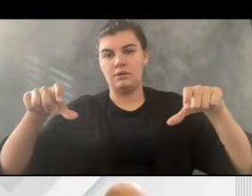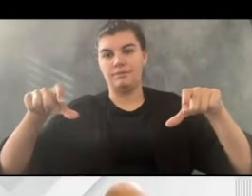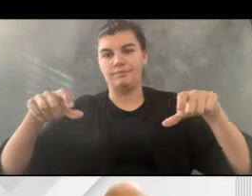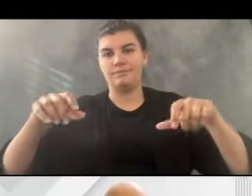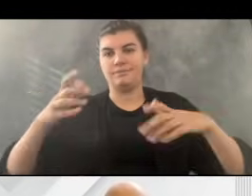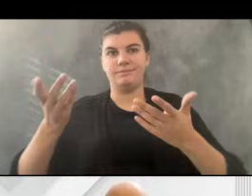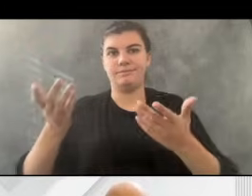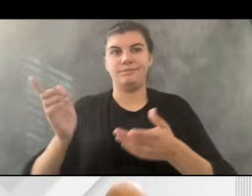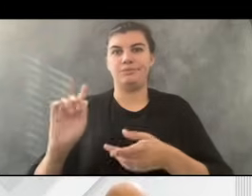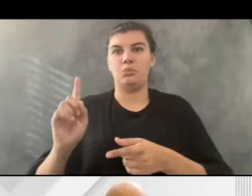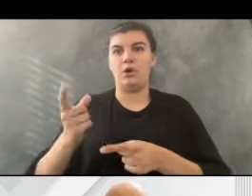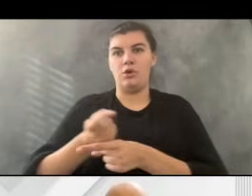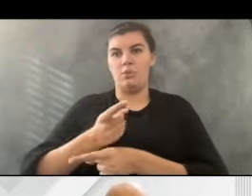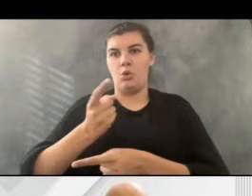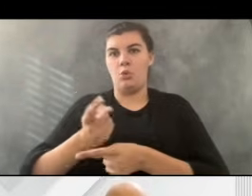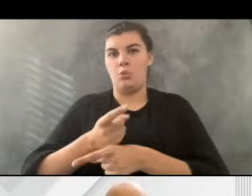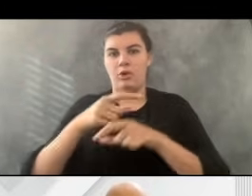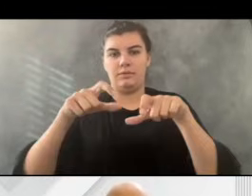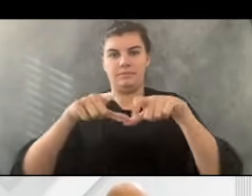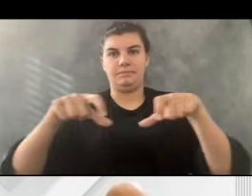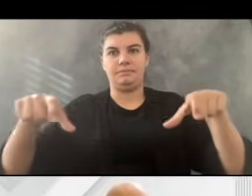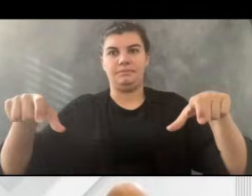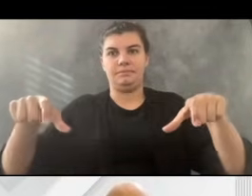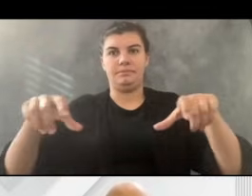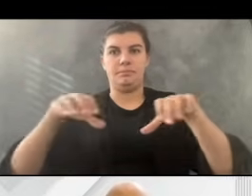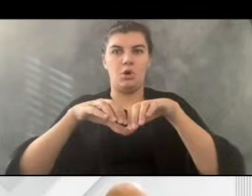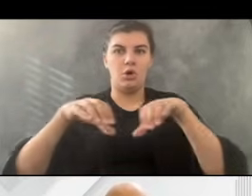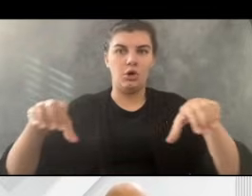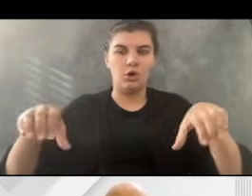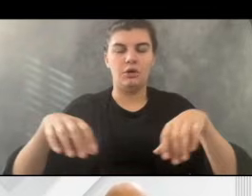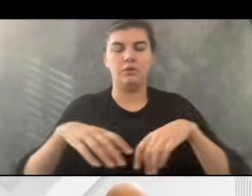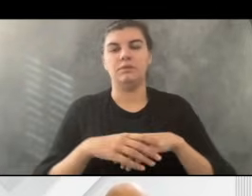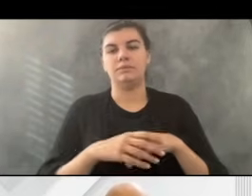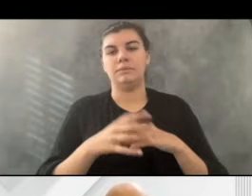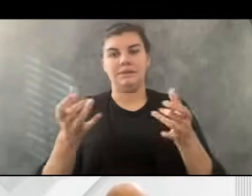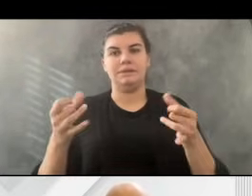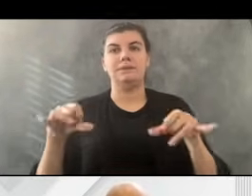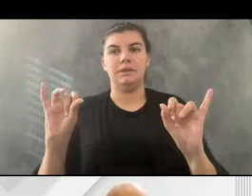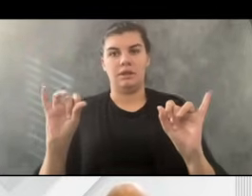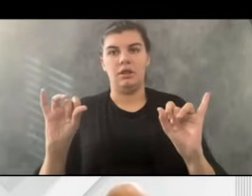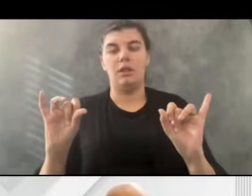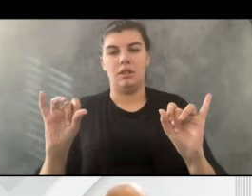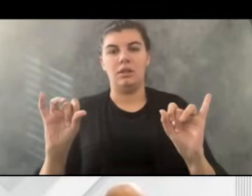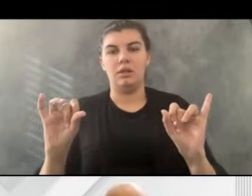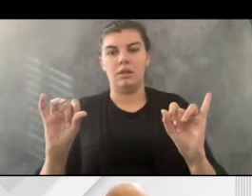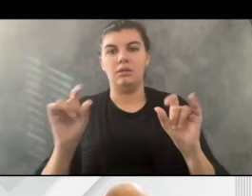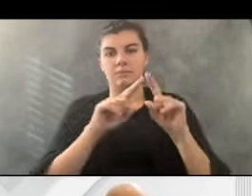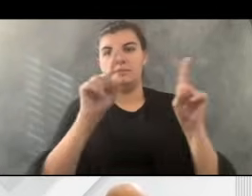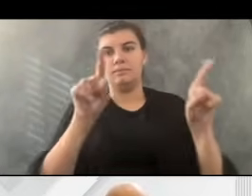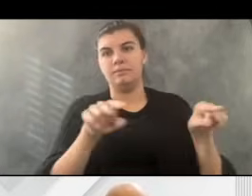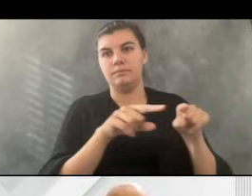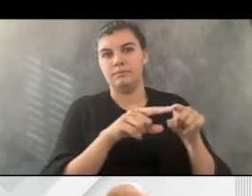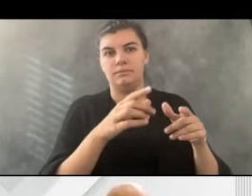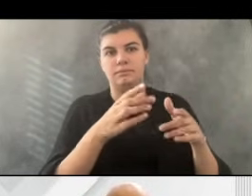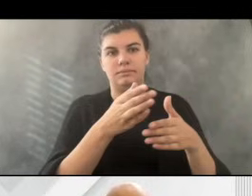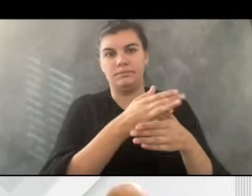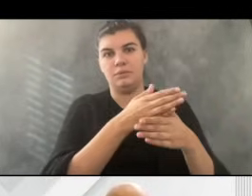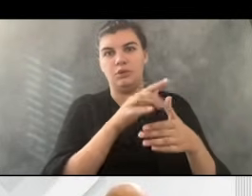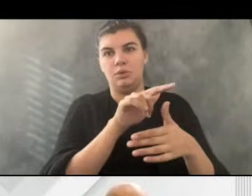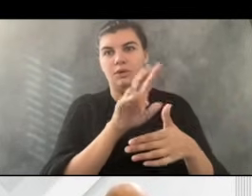cane detectable edge or point and still have the sign somewhere between 27 and 80 inches.